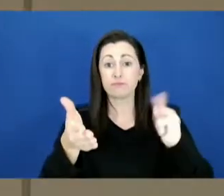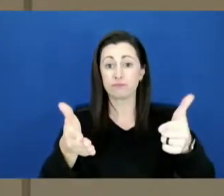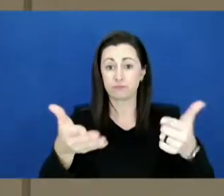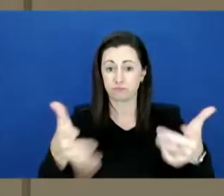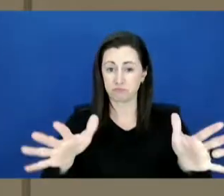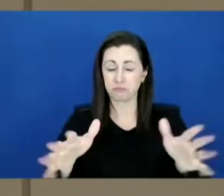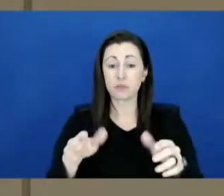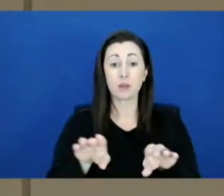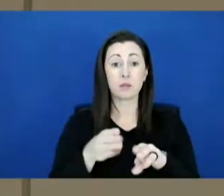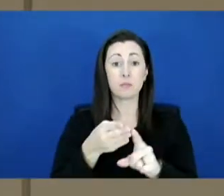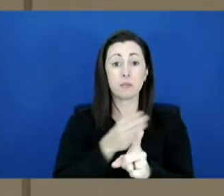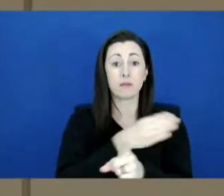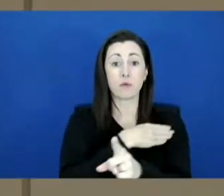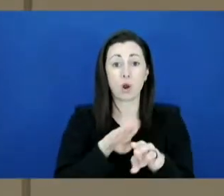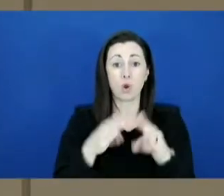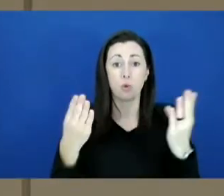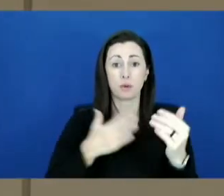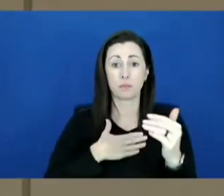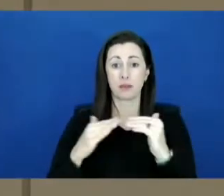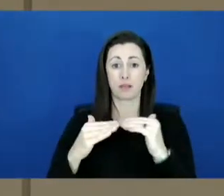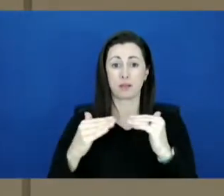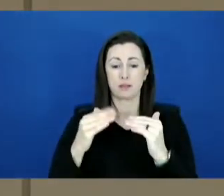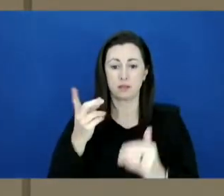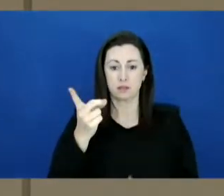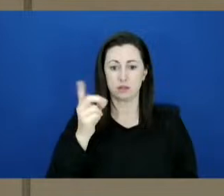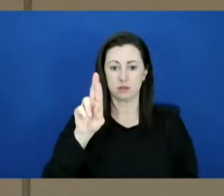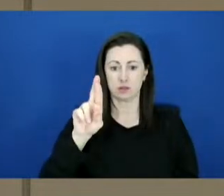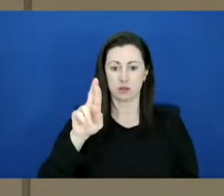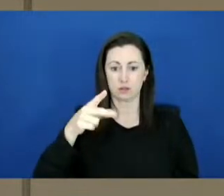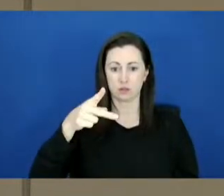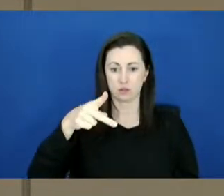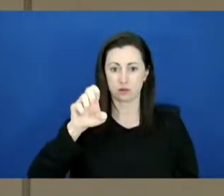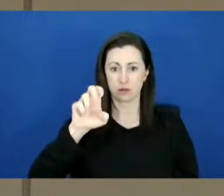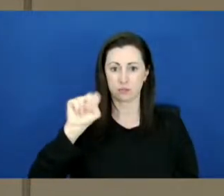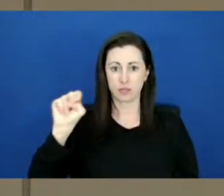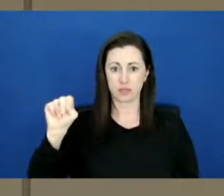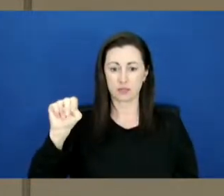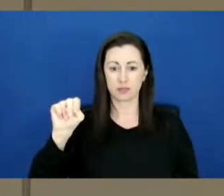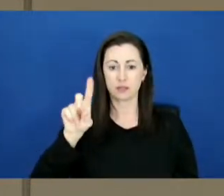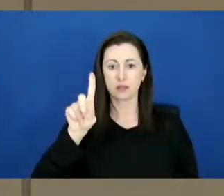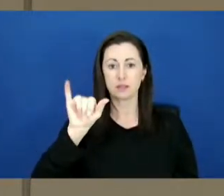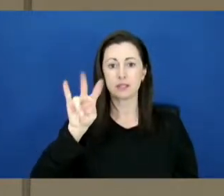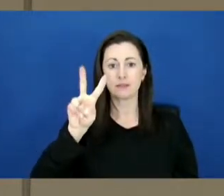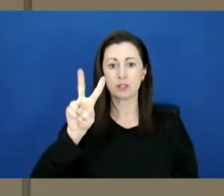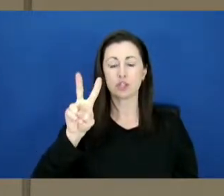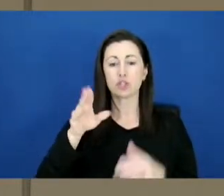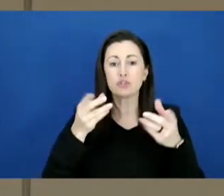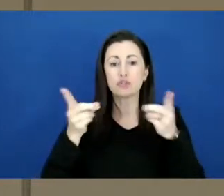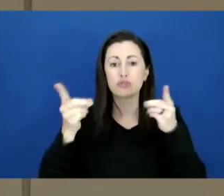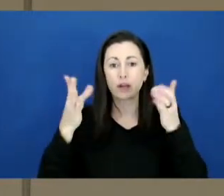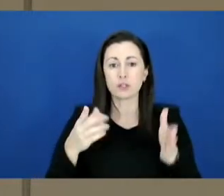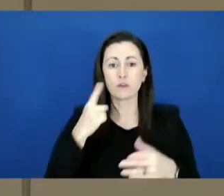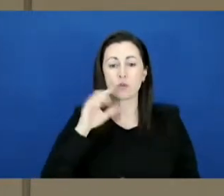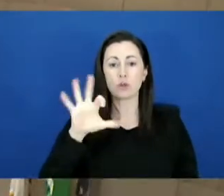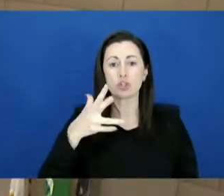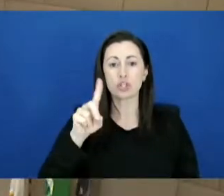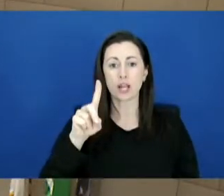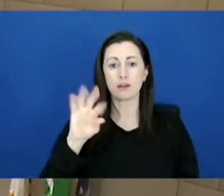AND PROPERLY SECONDED.